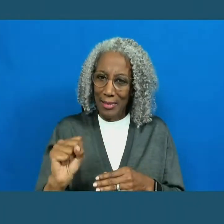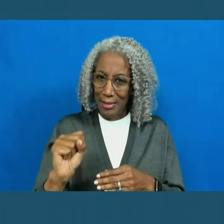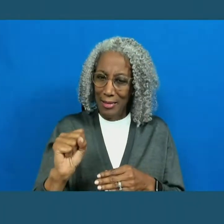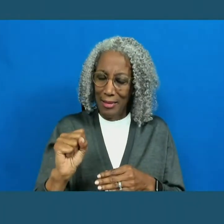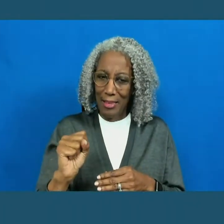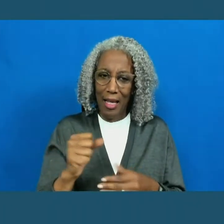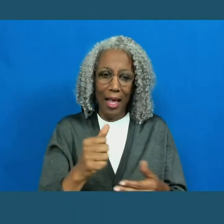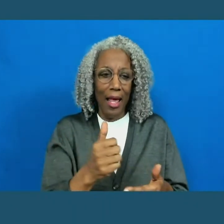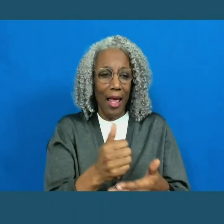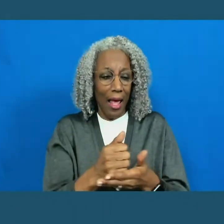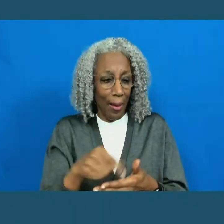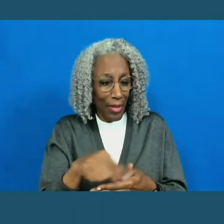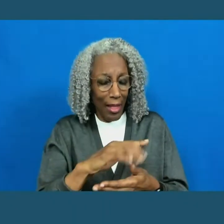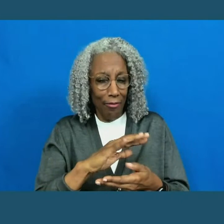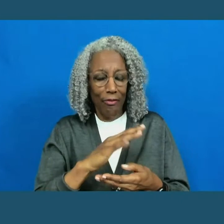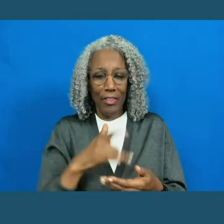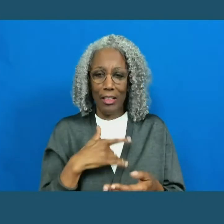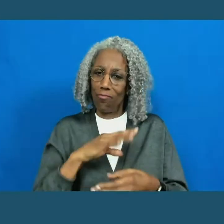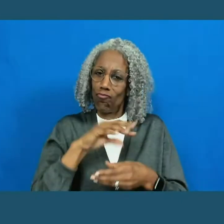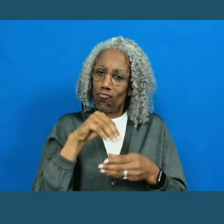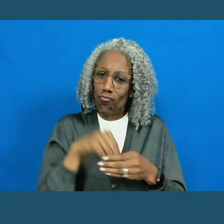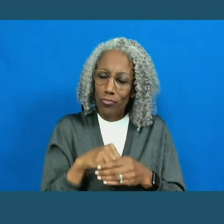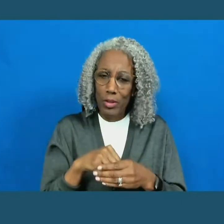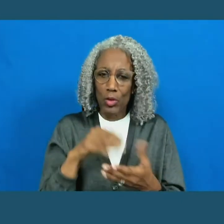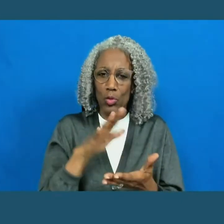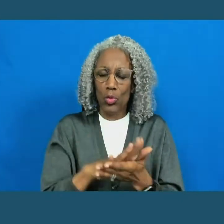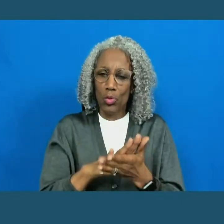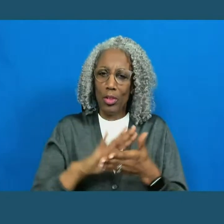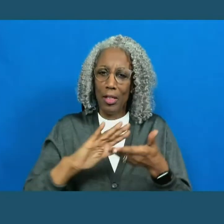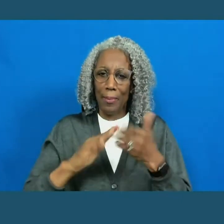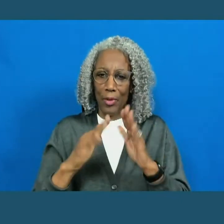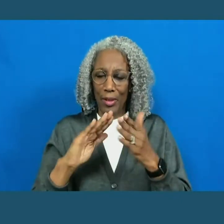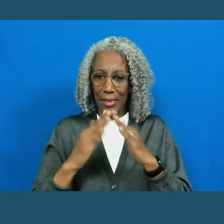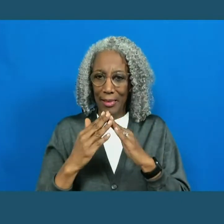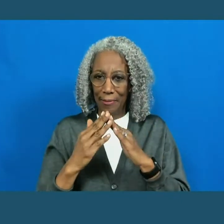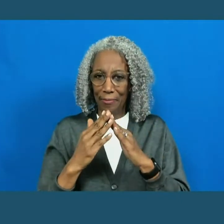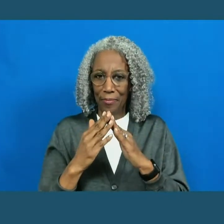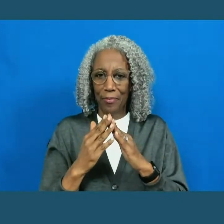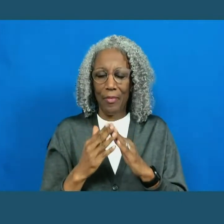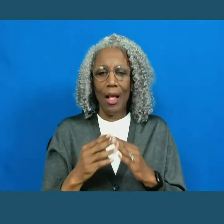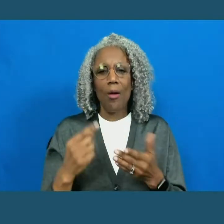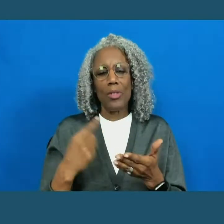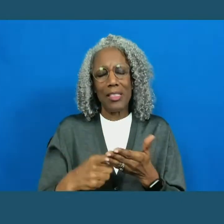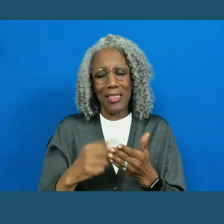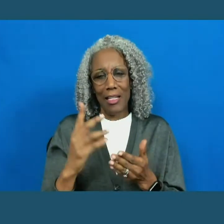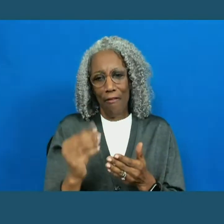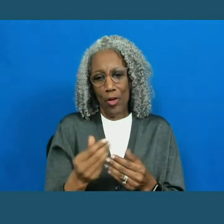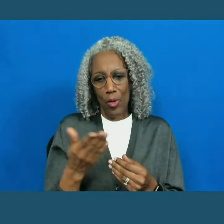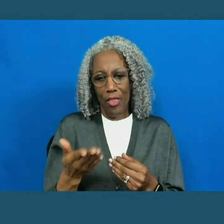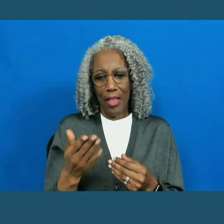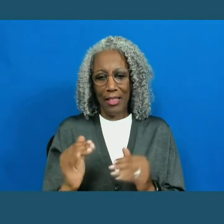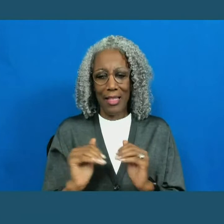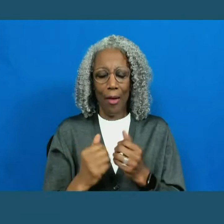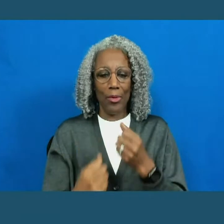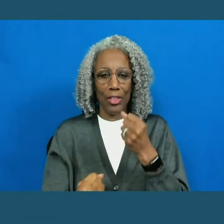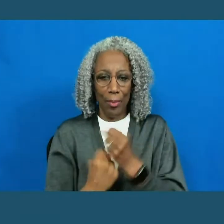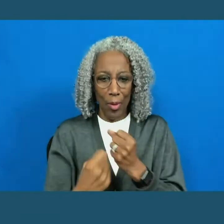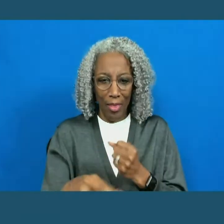community of Montgomery County public schools to help them feel a part of the community that they become a part of when they